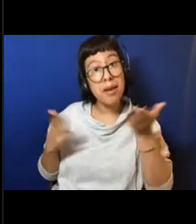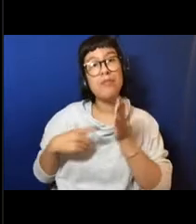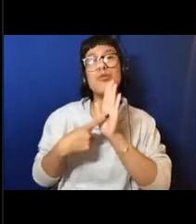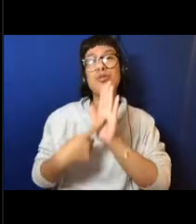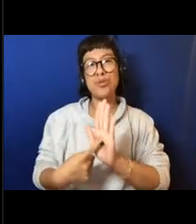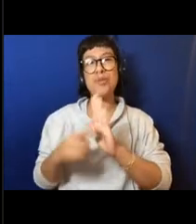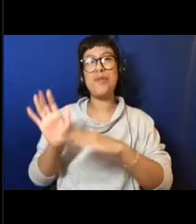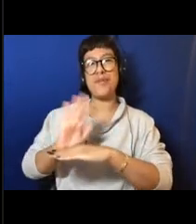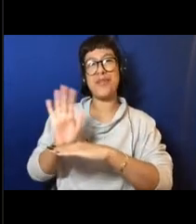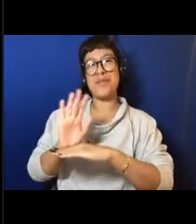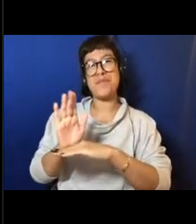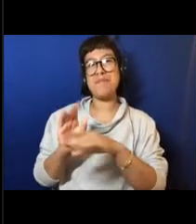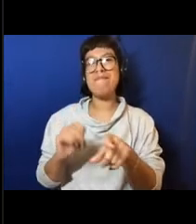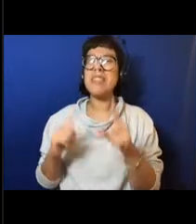'cause it's a little complicated.